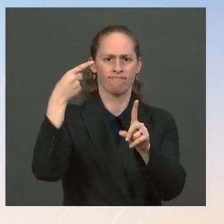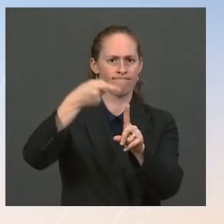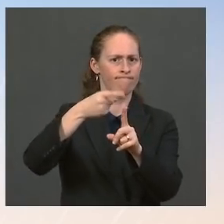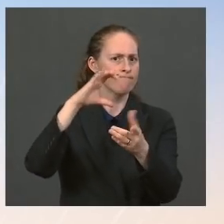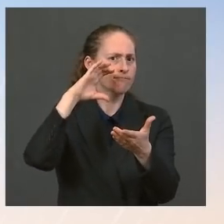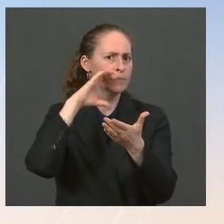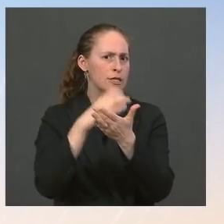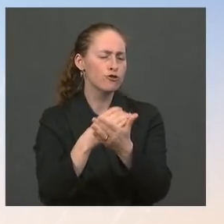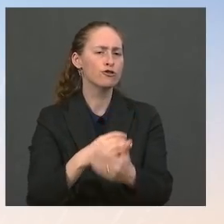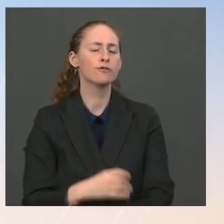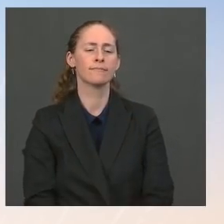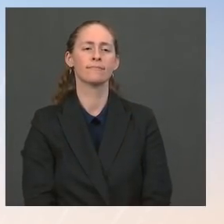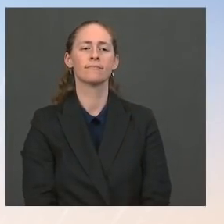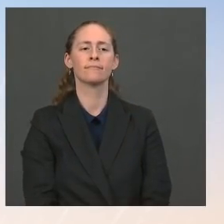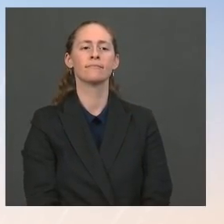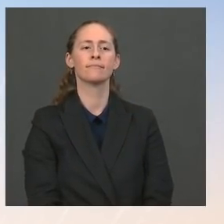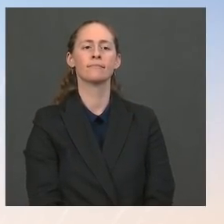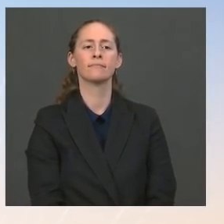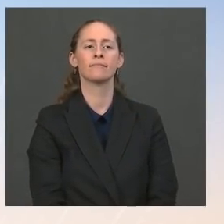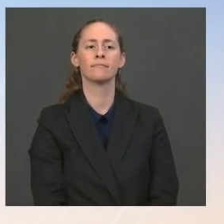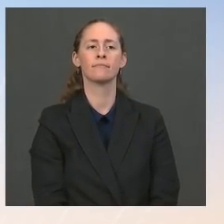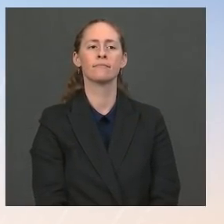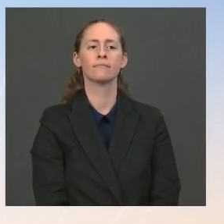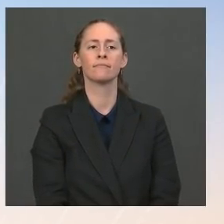There -- the horses have long reins,